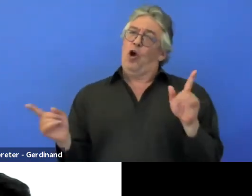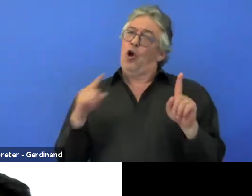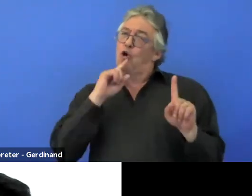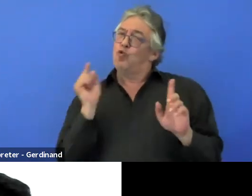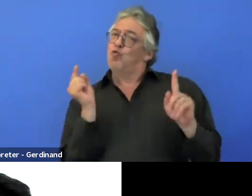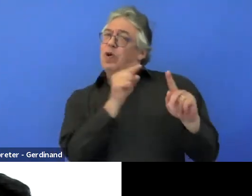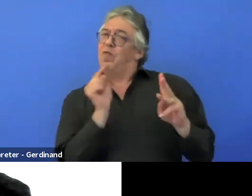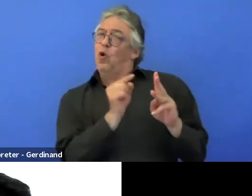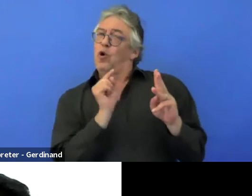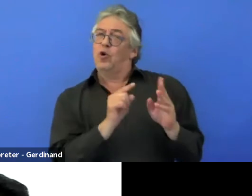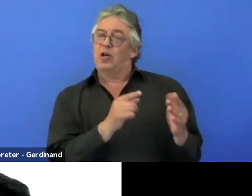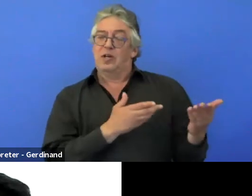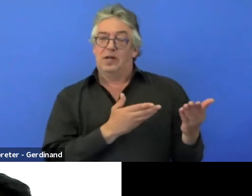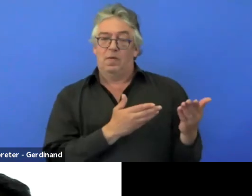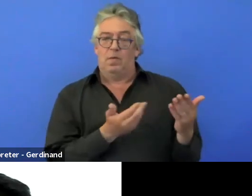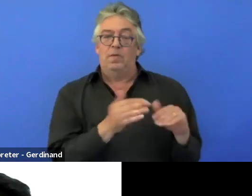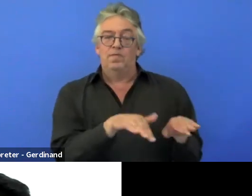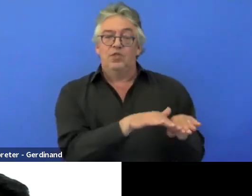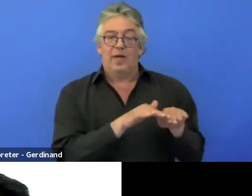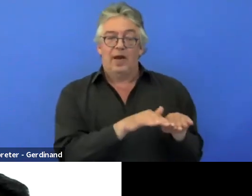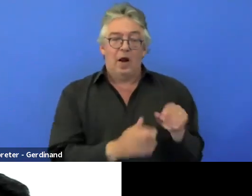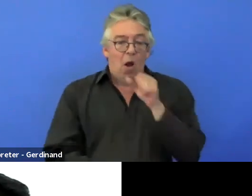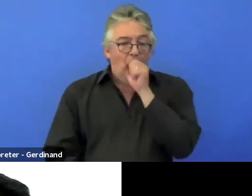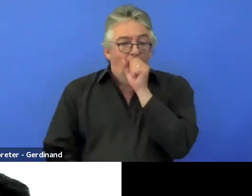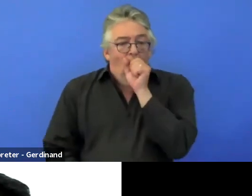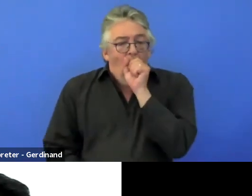to the digital services Act, I know Alejandro will intervene later